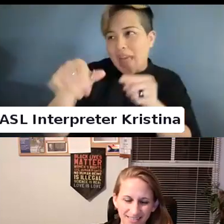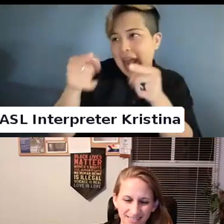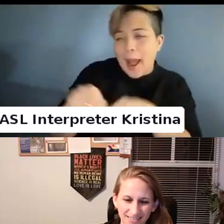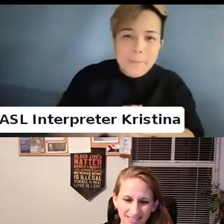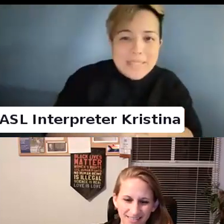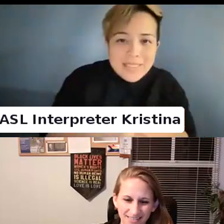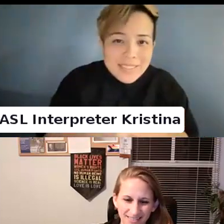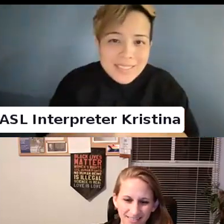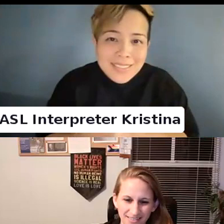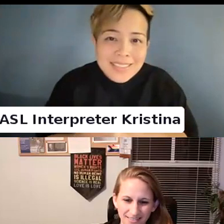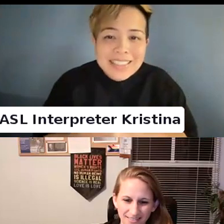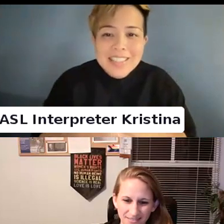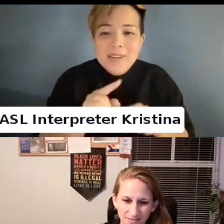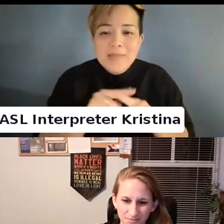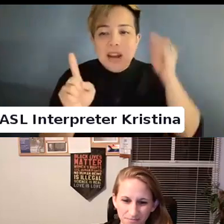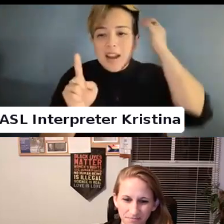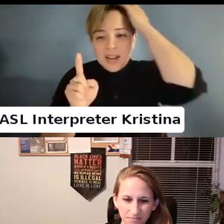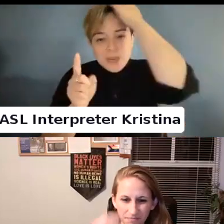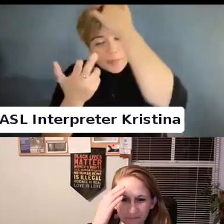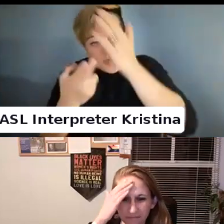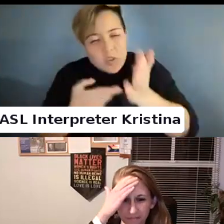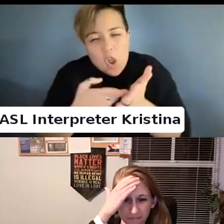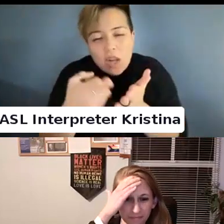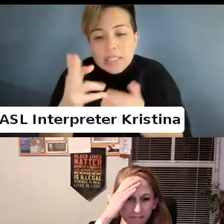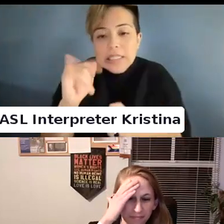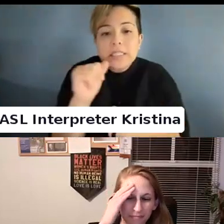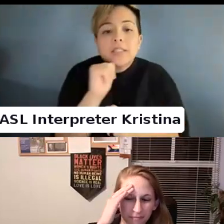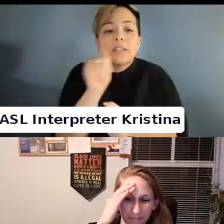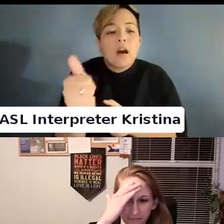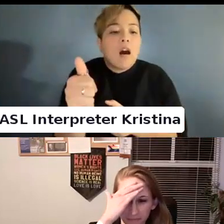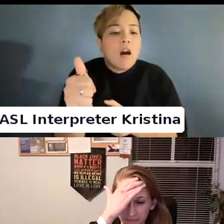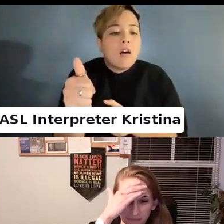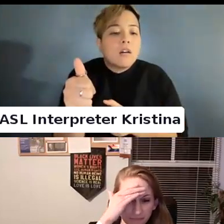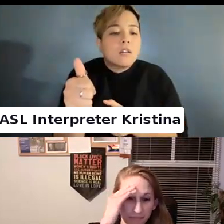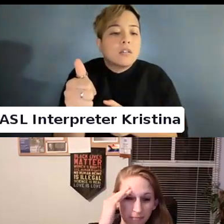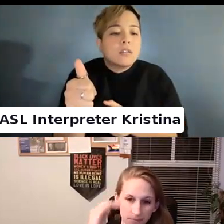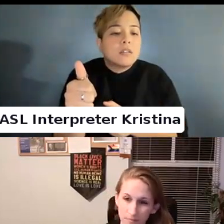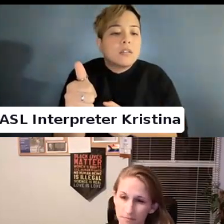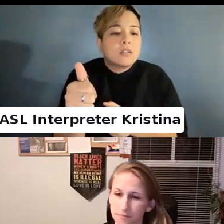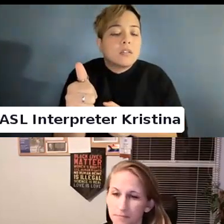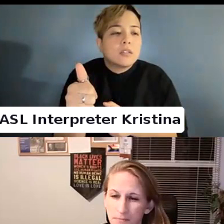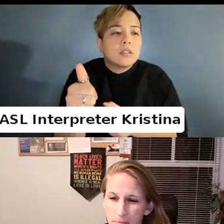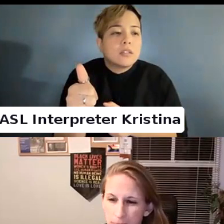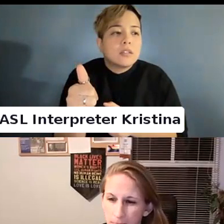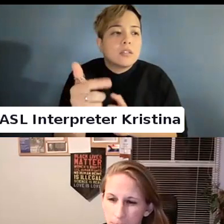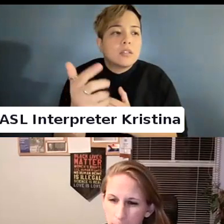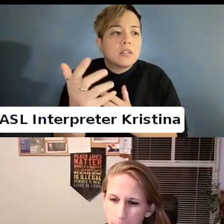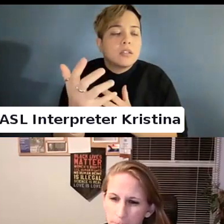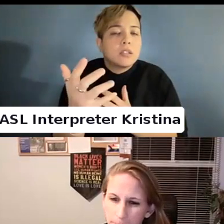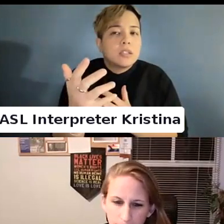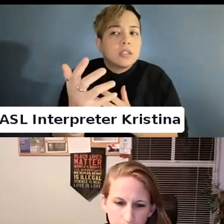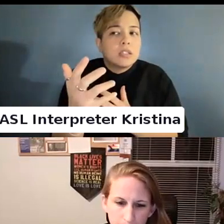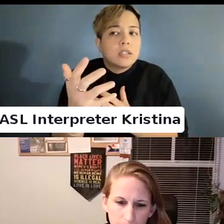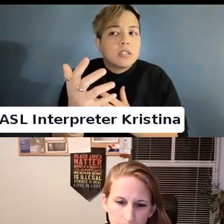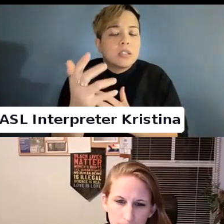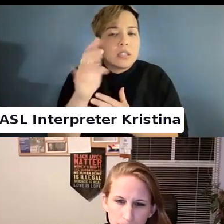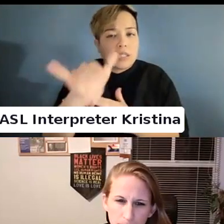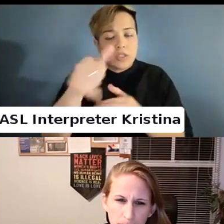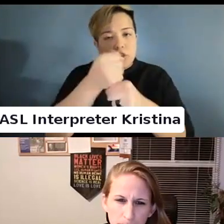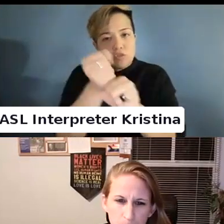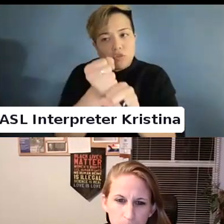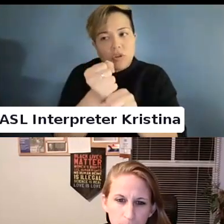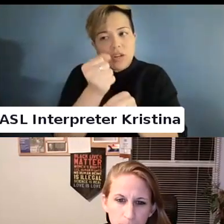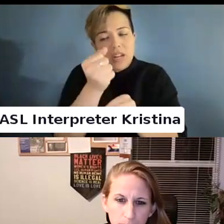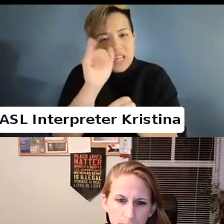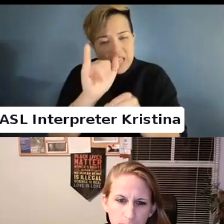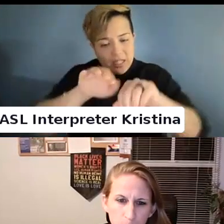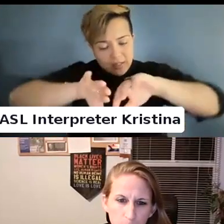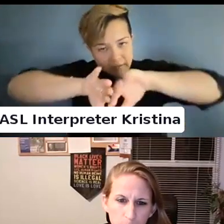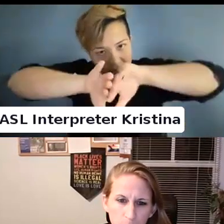But, honestly it is not it created the wedge where the disability movement was already